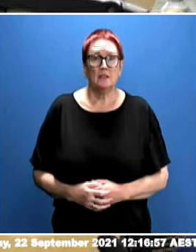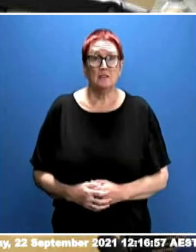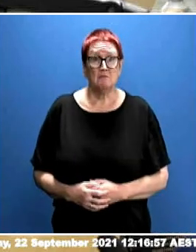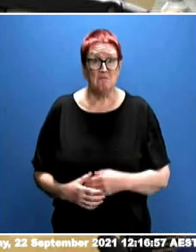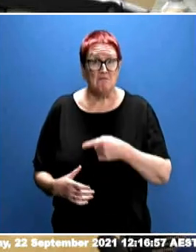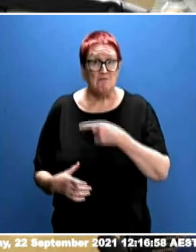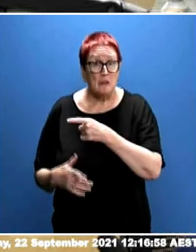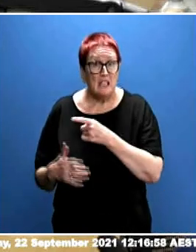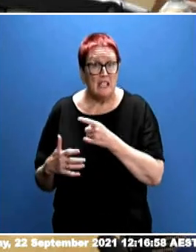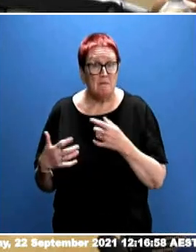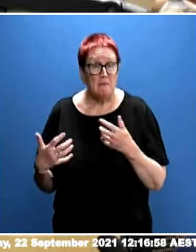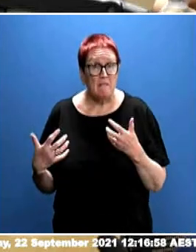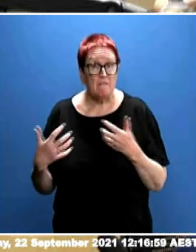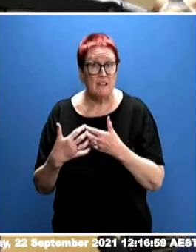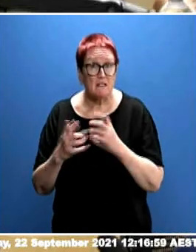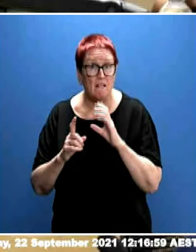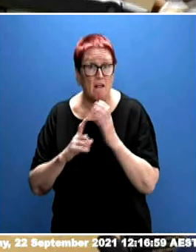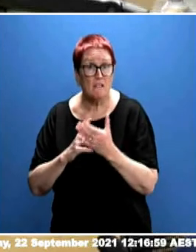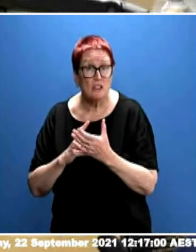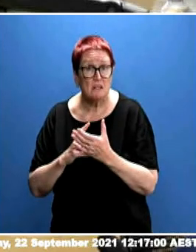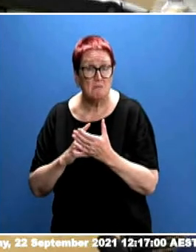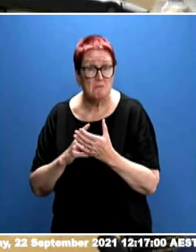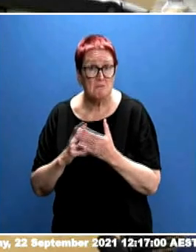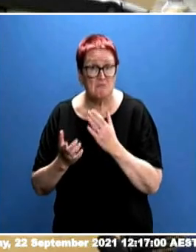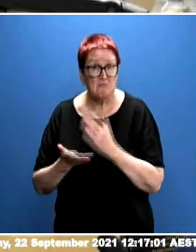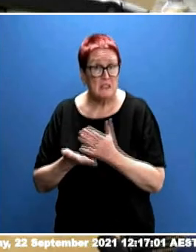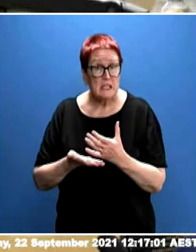culturally appropriate and culturally safe in terms of the Secure Care